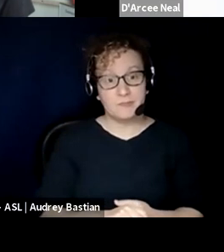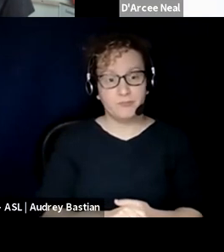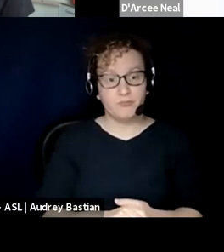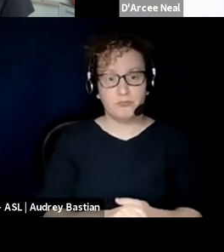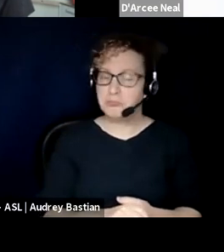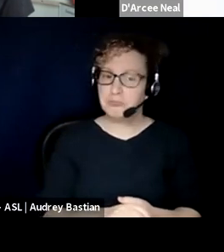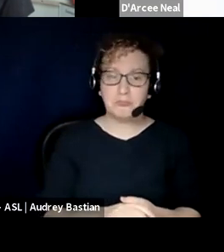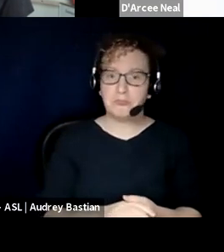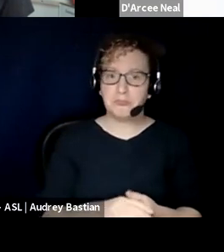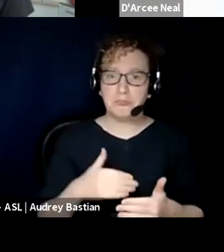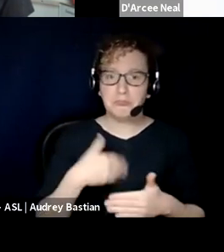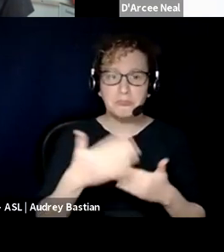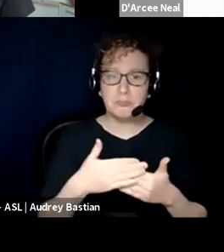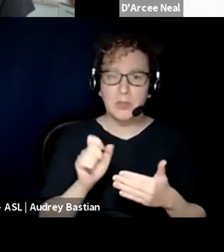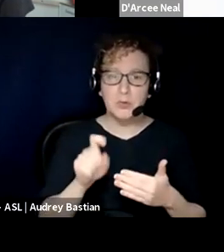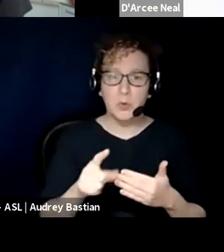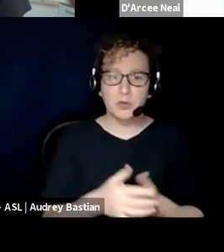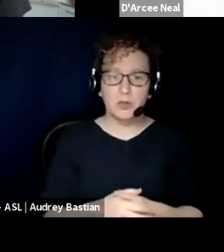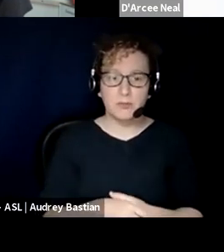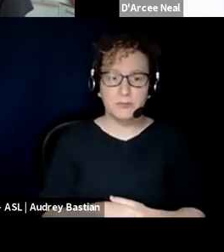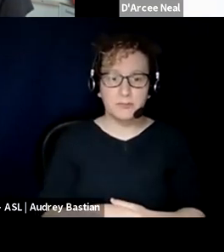question. MARAINA MONTGOMERY: Okay. Thank you. This